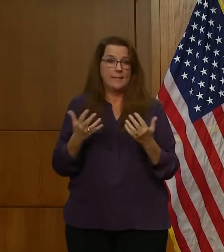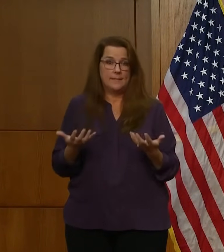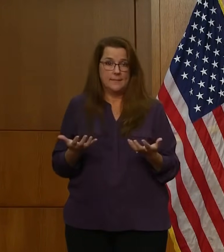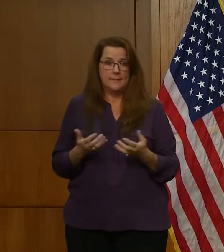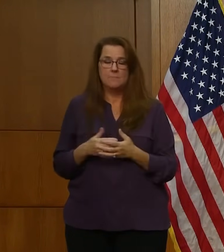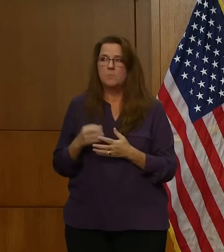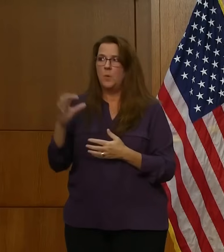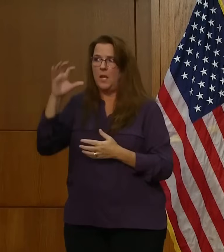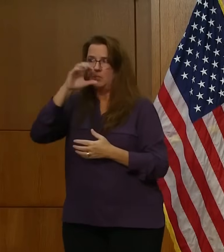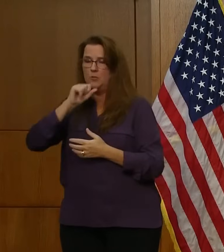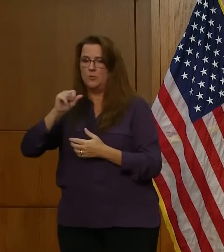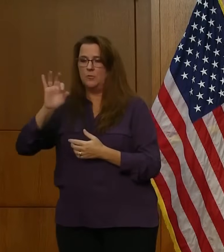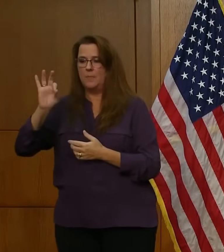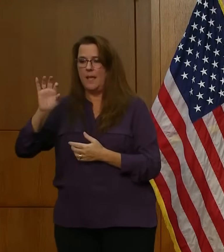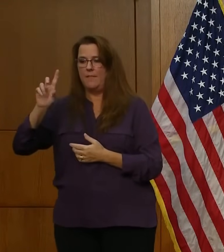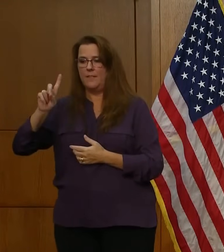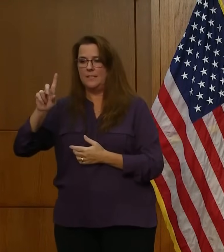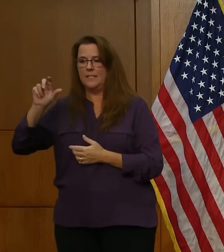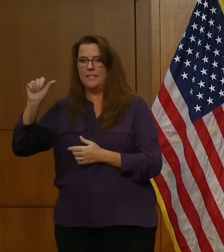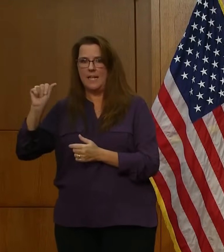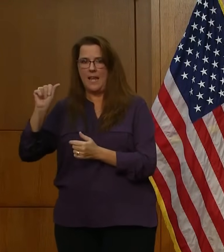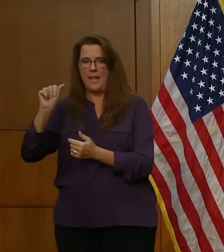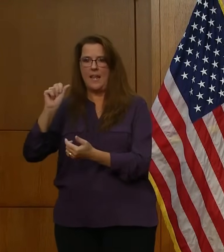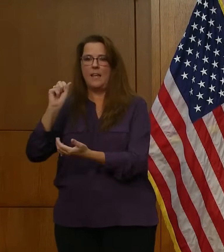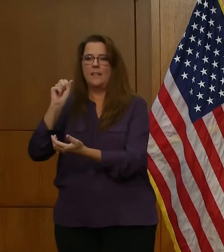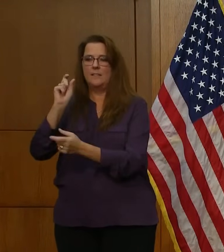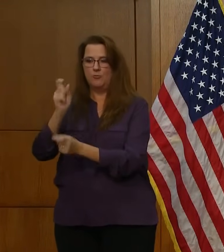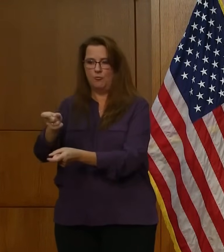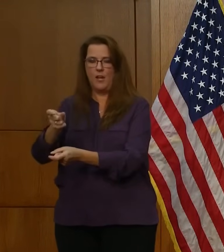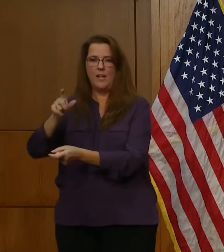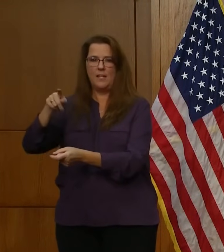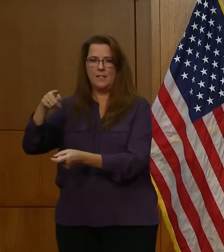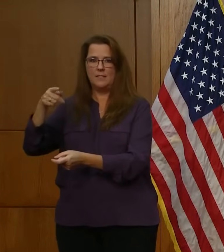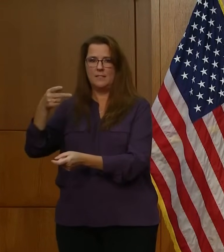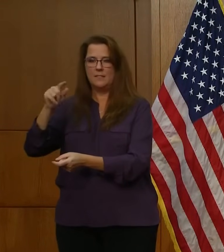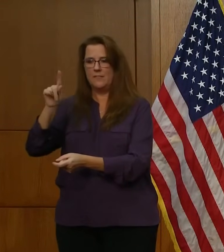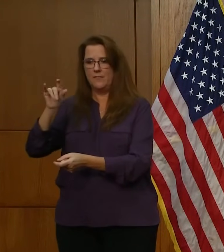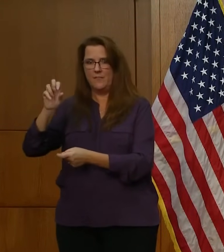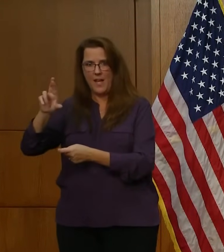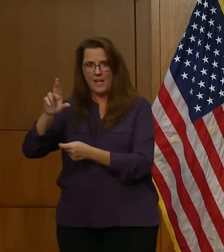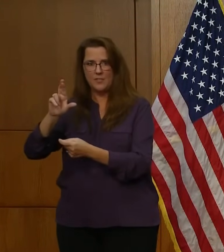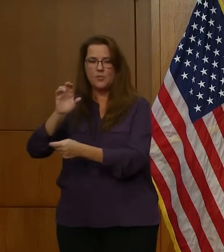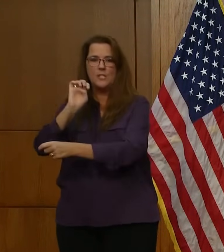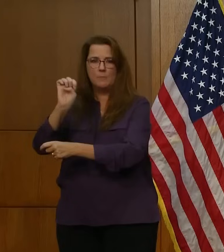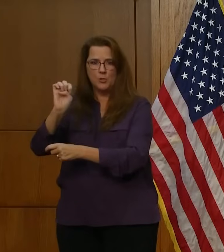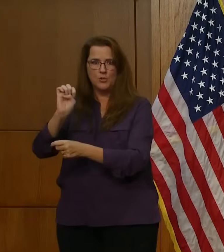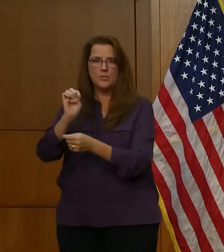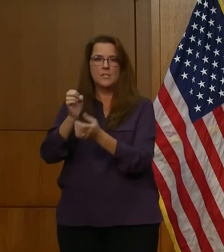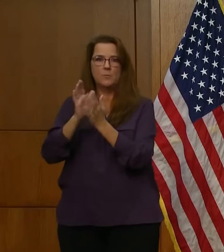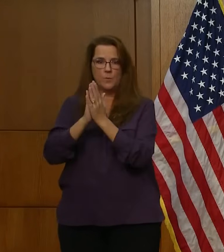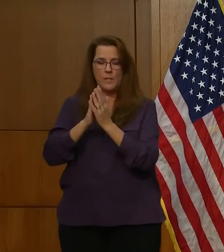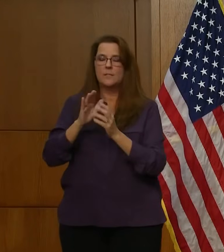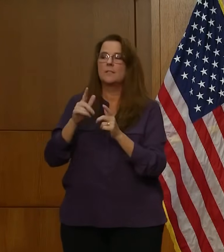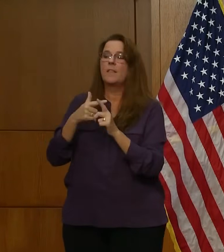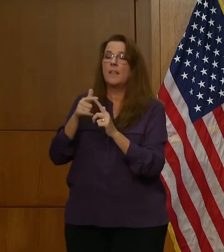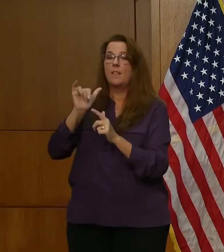EXPECT TO HAPPEN NEXT. ASSUMING